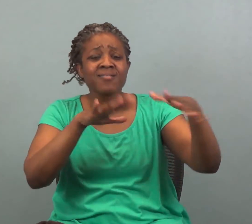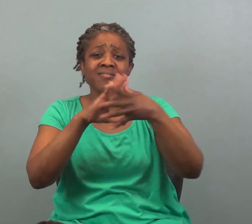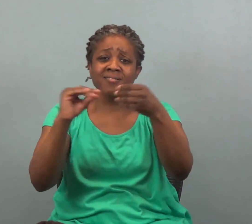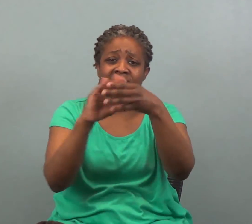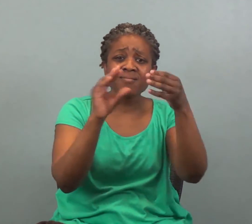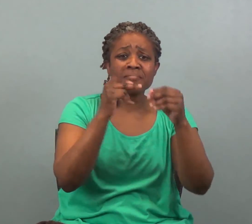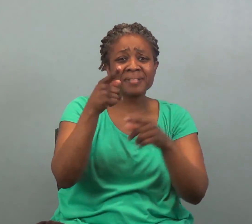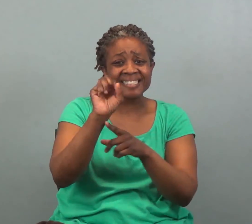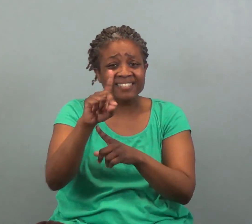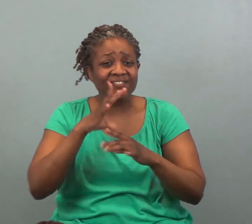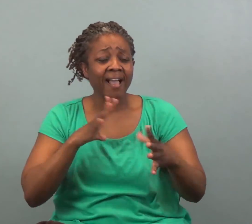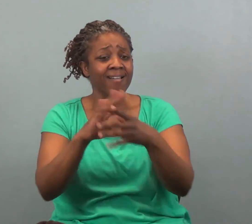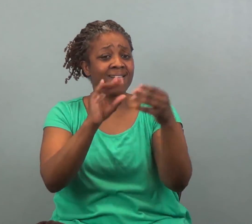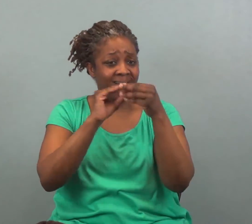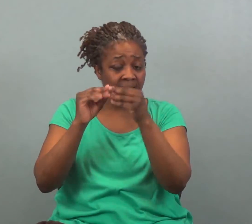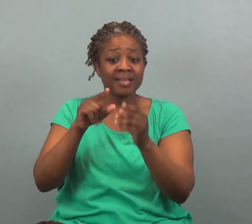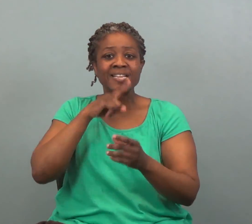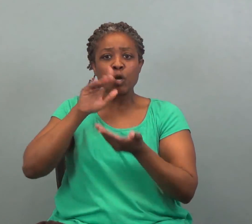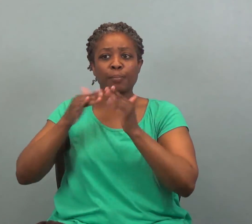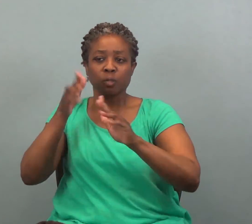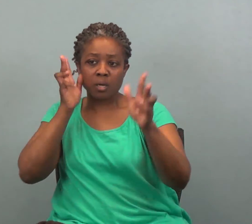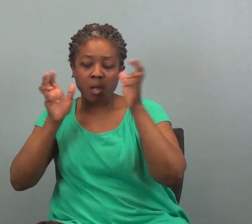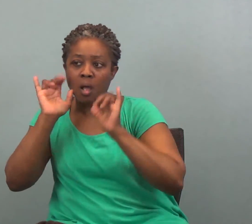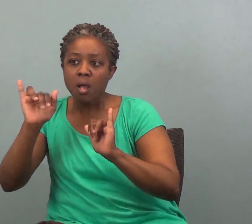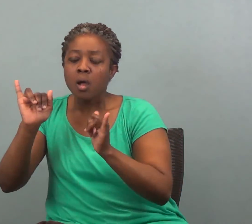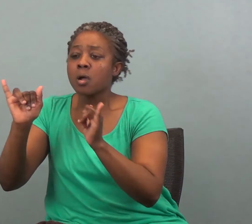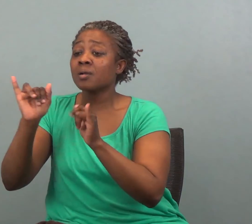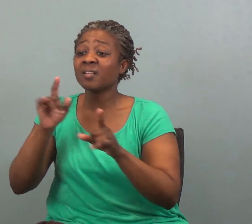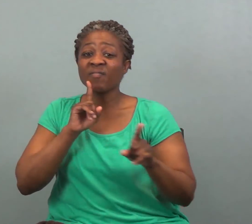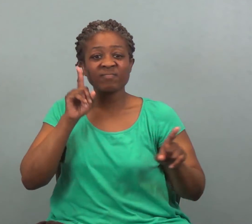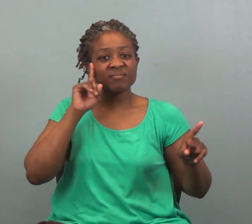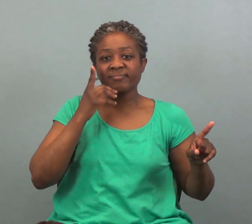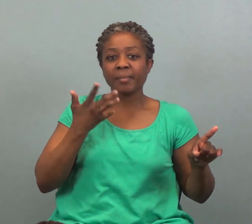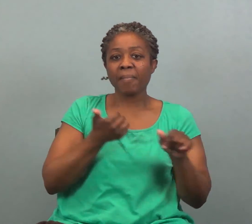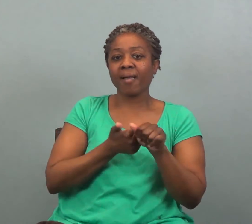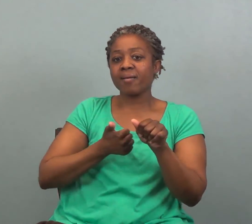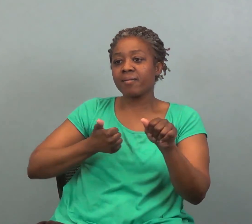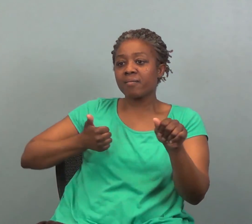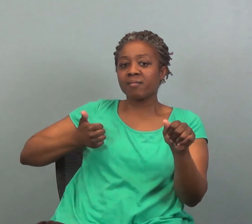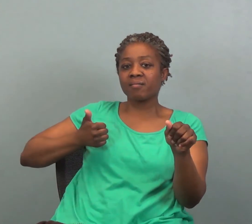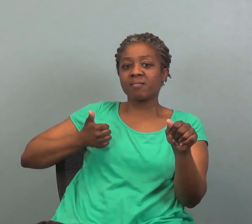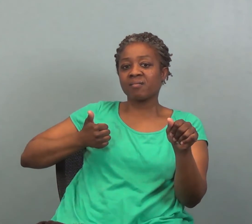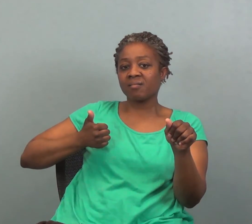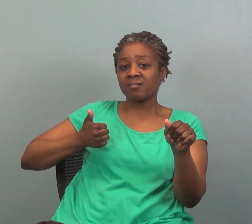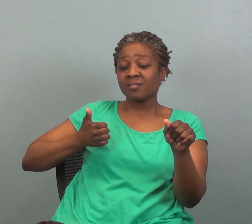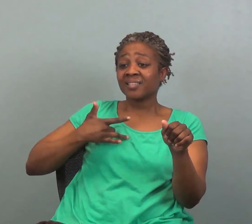that having PTSD is fine, it's alright. Because the hearing community has heard these messages repeatedly, they are taking note, but the Deaf community is lagging in their acceptance of it.